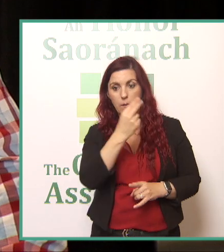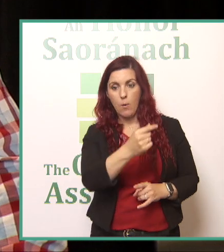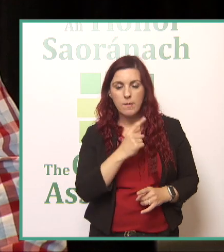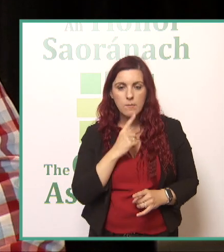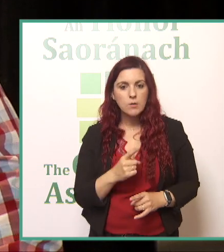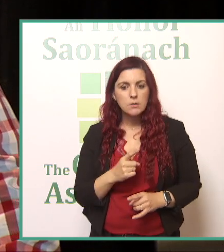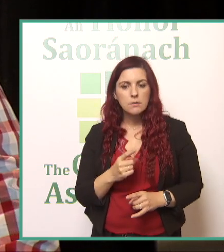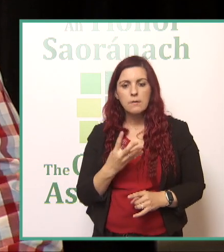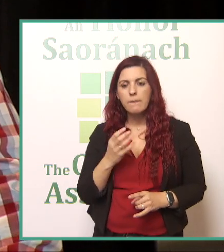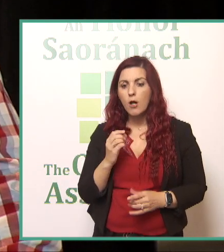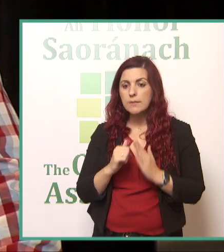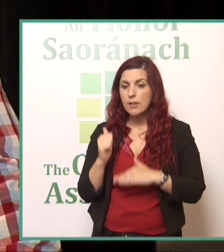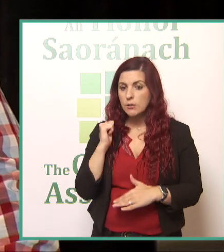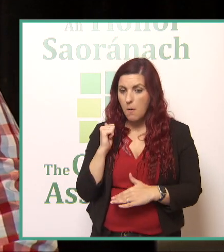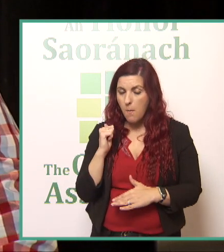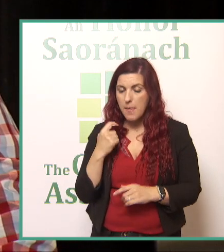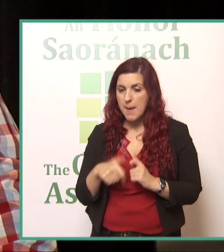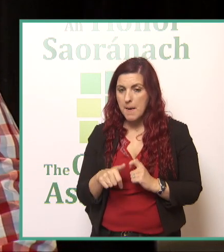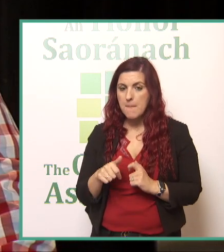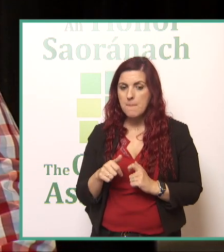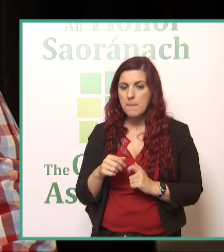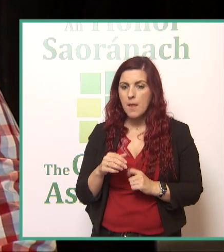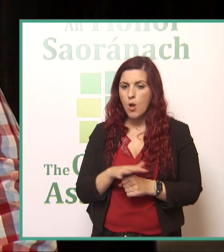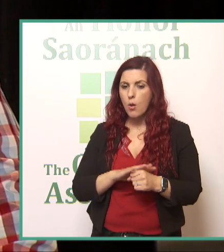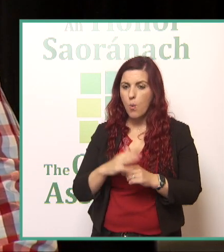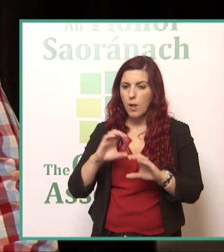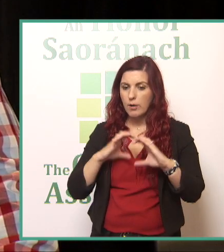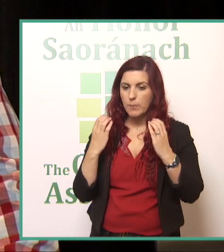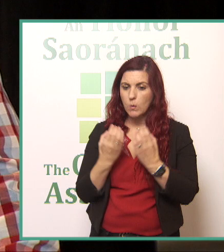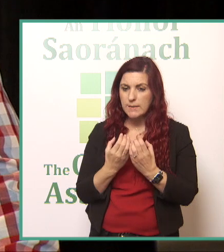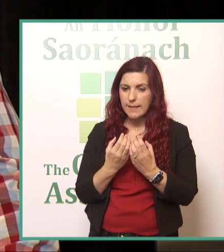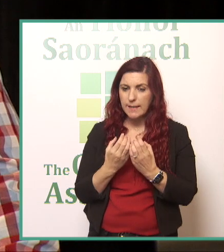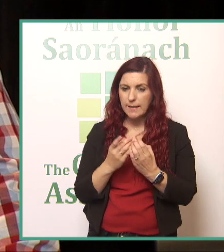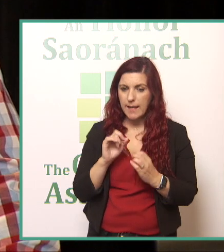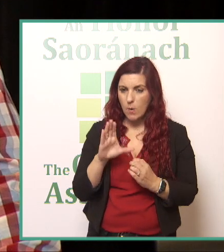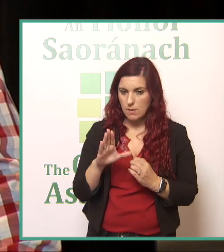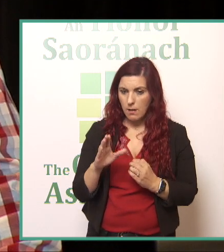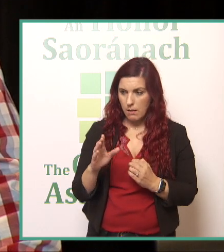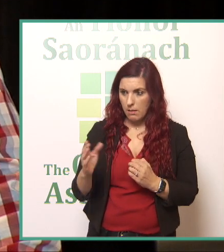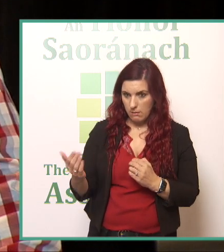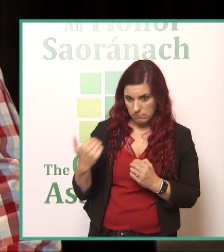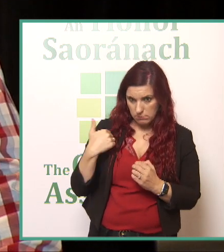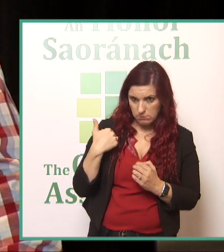40 years ago, then the local community council approached us. They wanted to set up